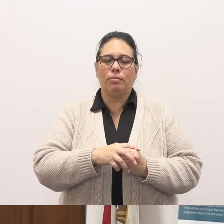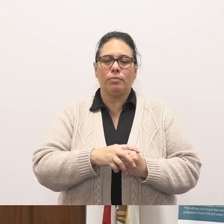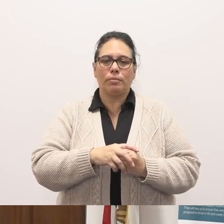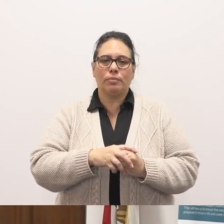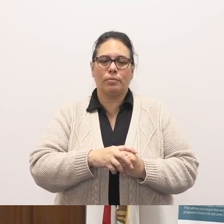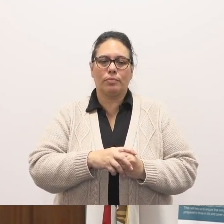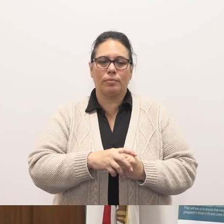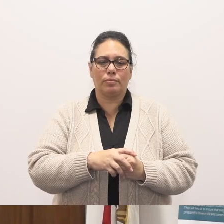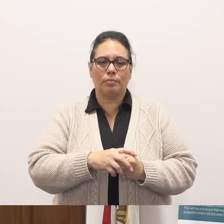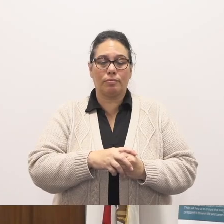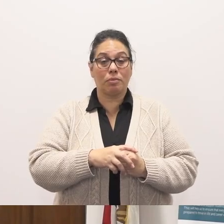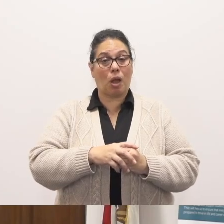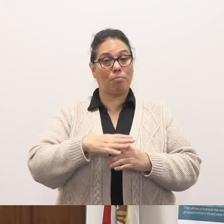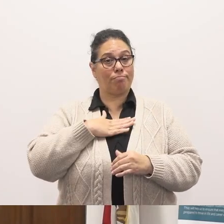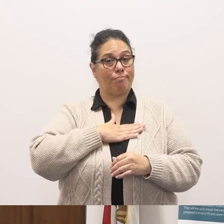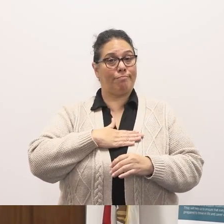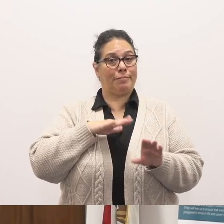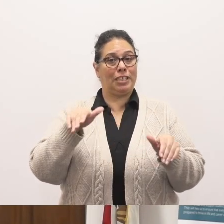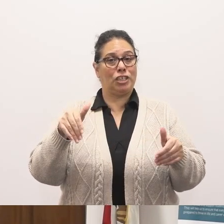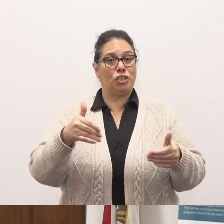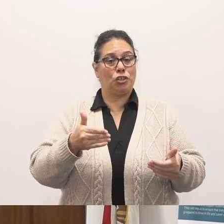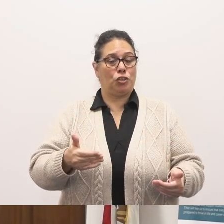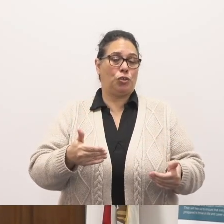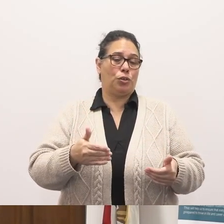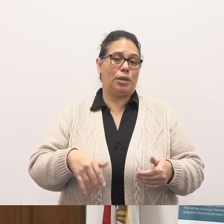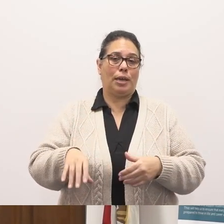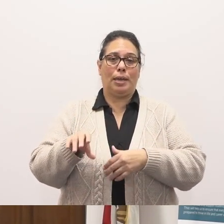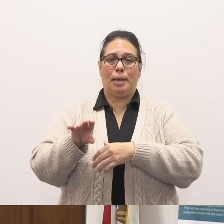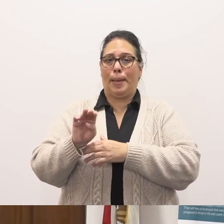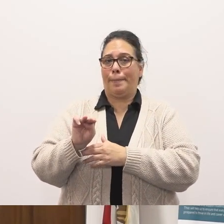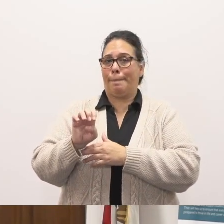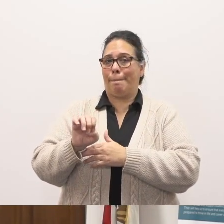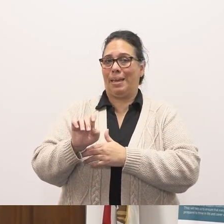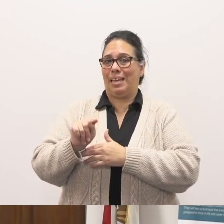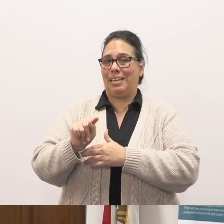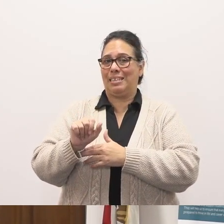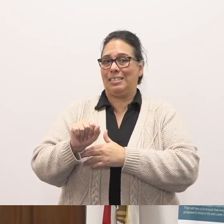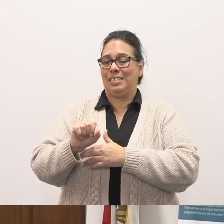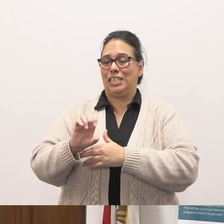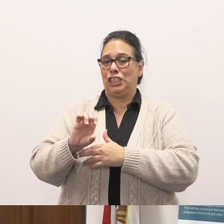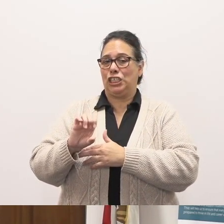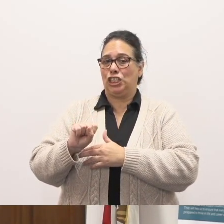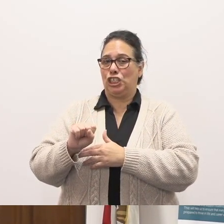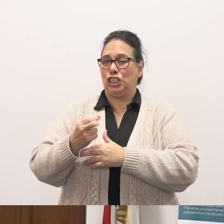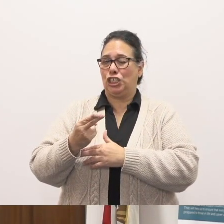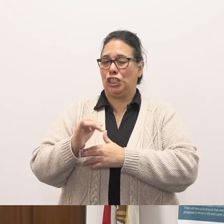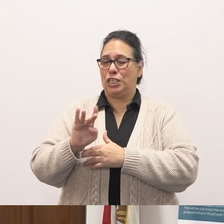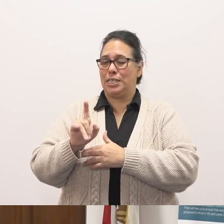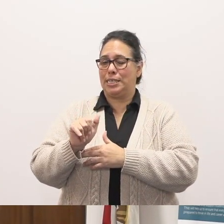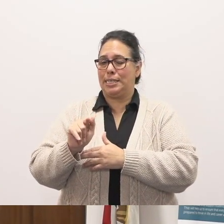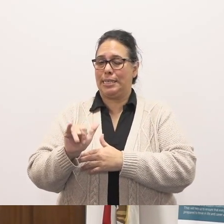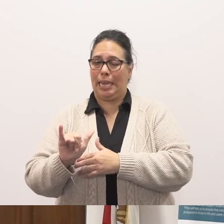Well, I'm pleased to introduce Gema Ptasinski from CliftonLarsonAllen auditing firm, to provide the highlights